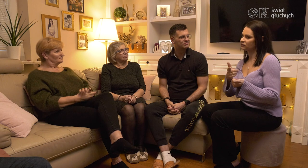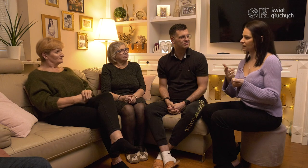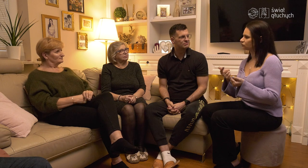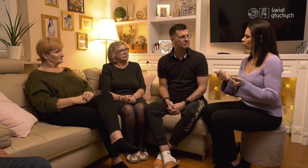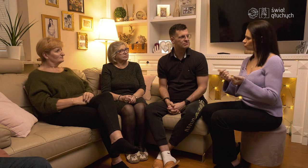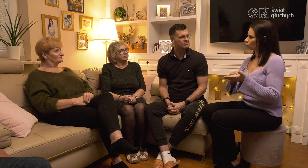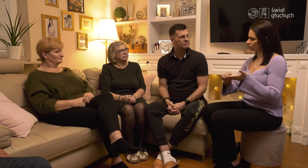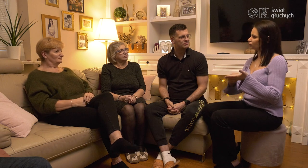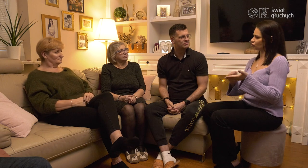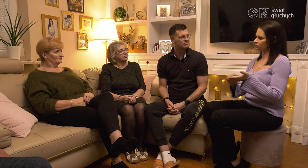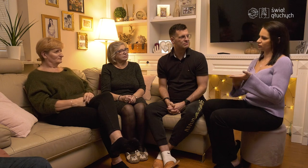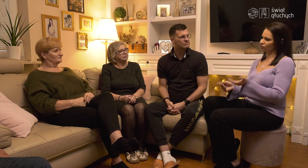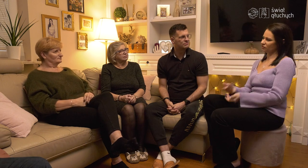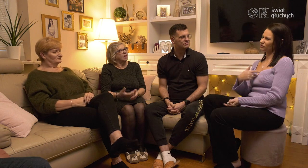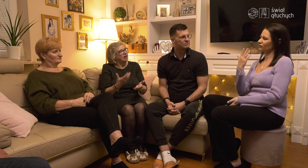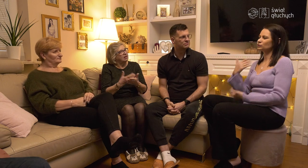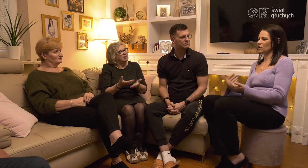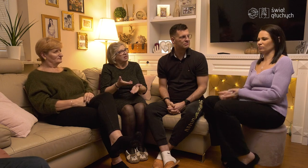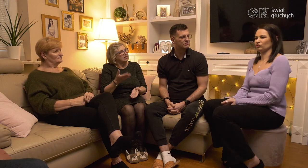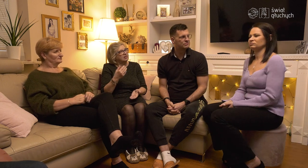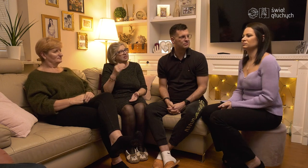and Dawid now writes excellent in Polish. I was weak.